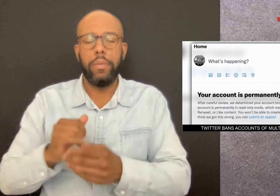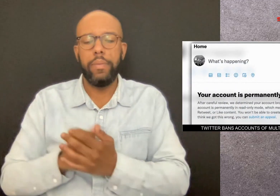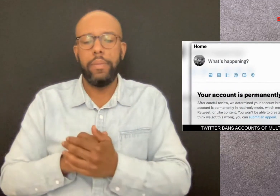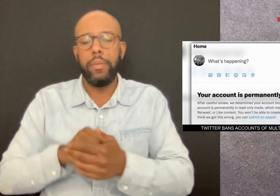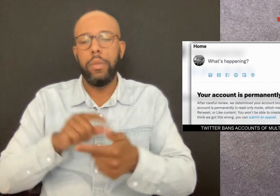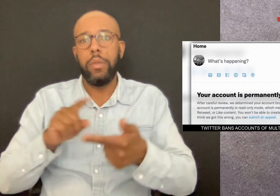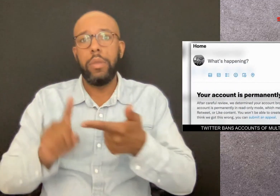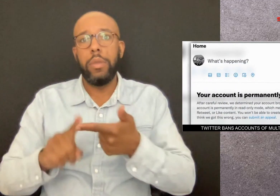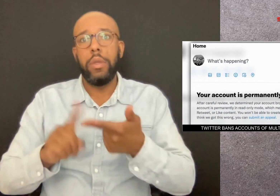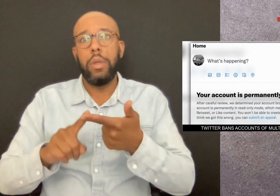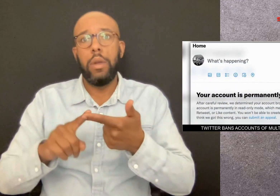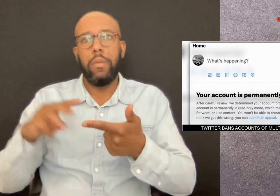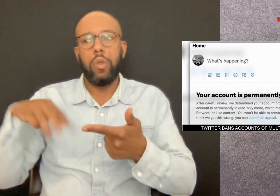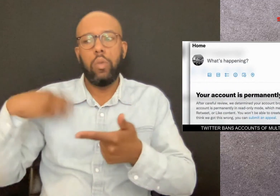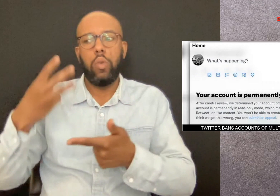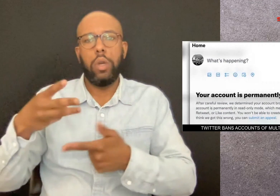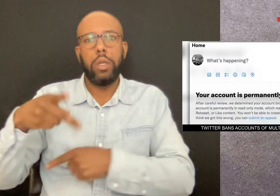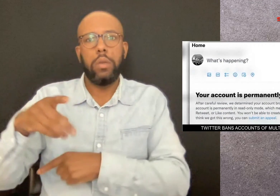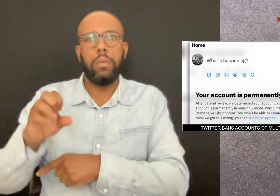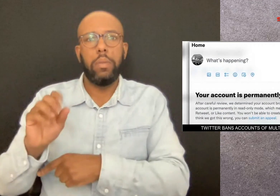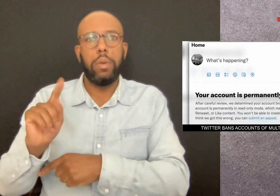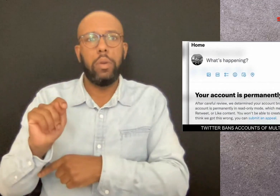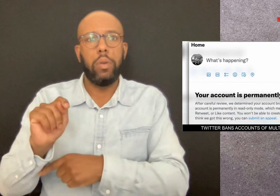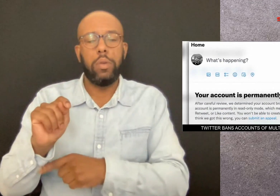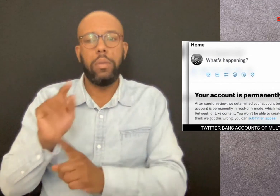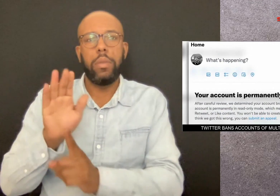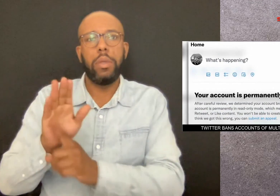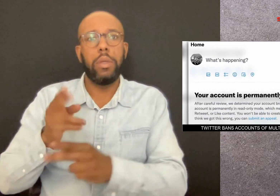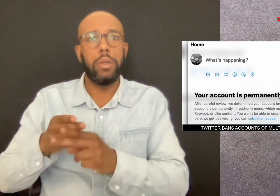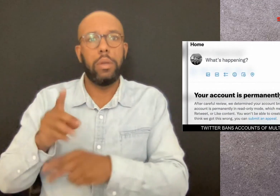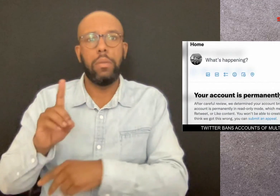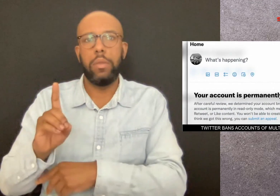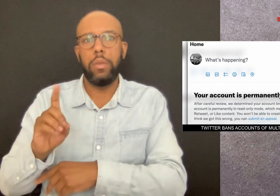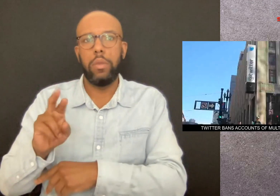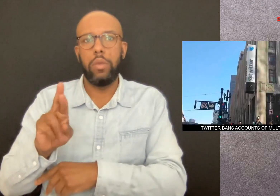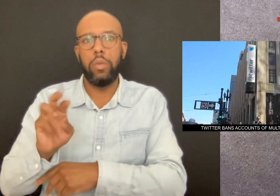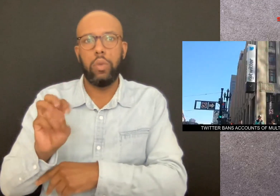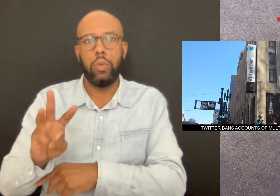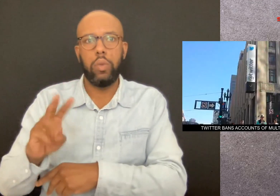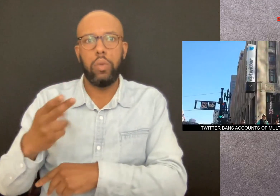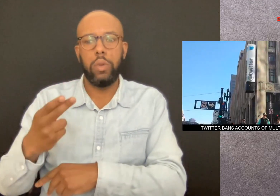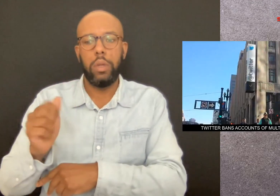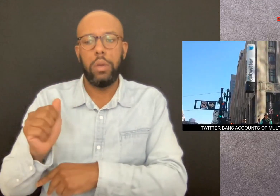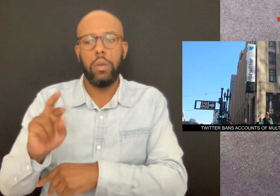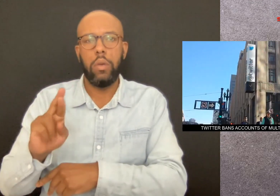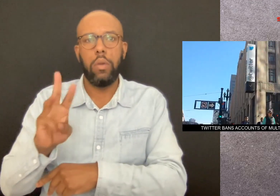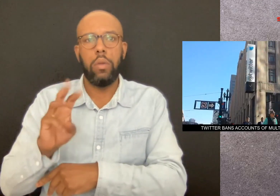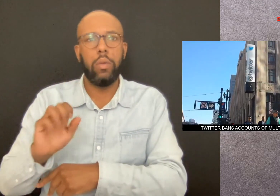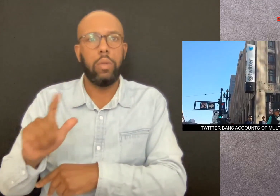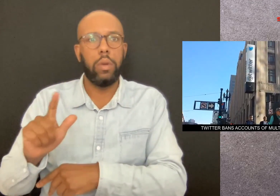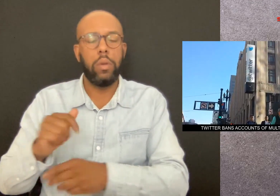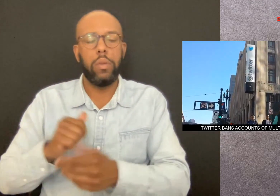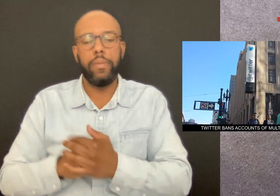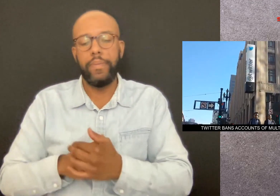the list includes New York Times Ryan Mac the Washington Post Drew Harwell